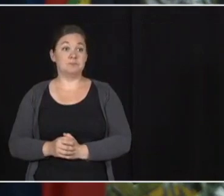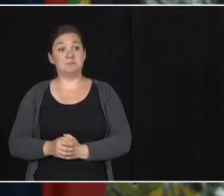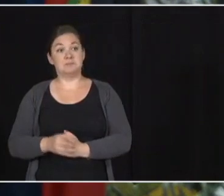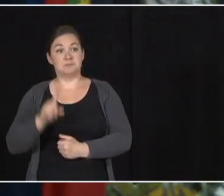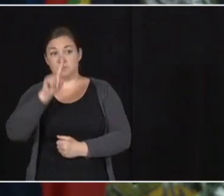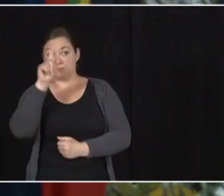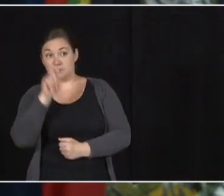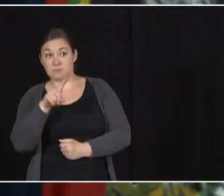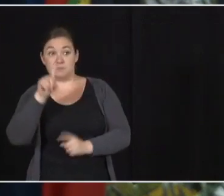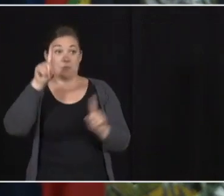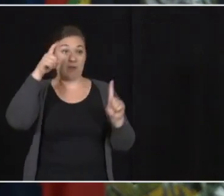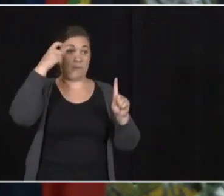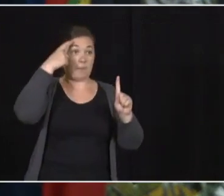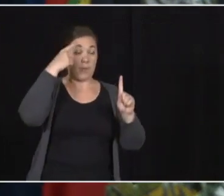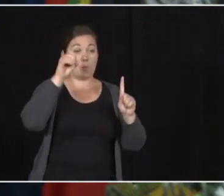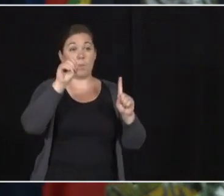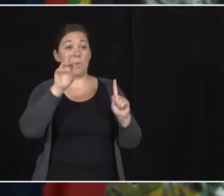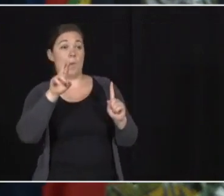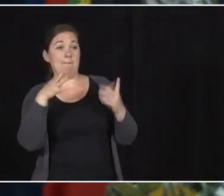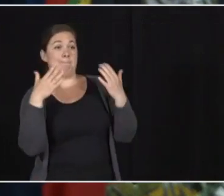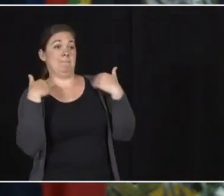not sure if this is a question for the premier or Minister Fullerton,